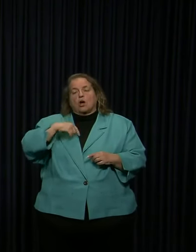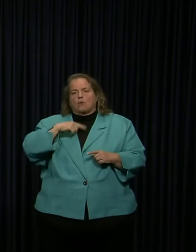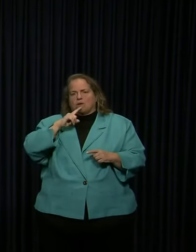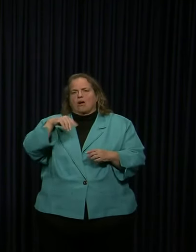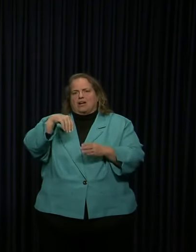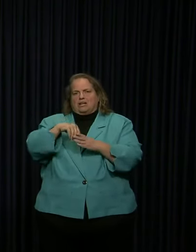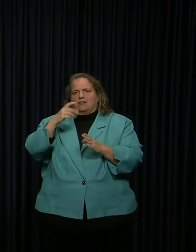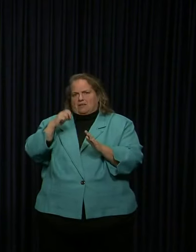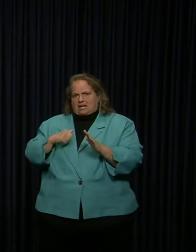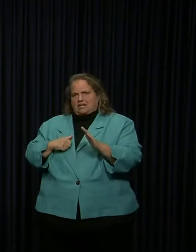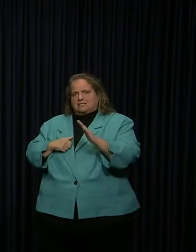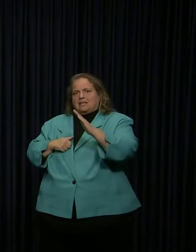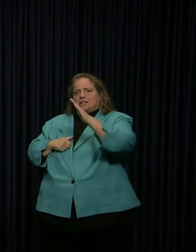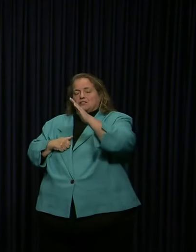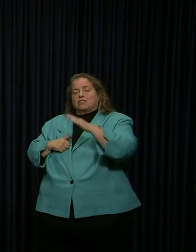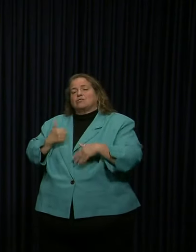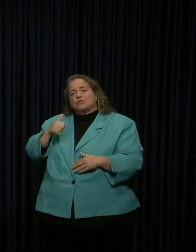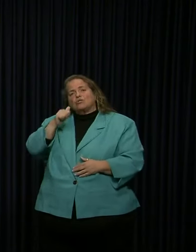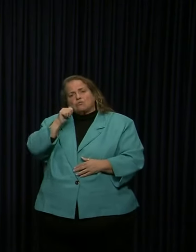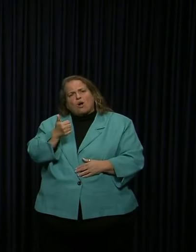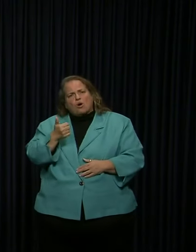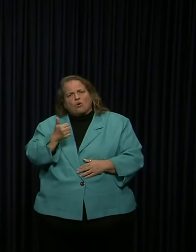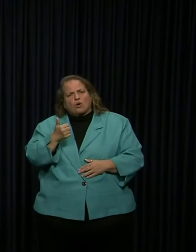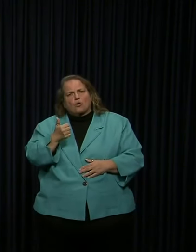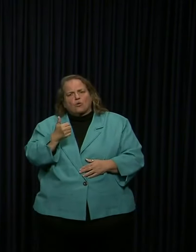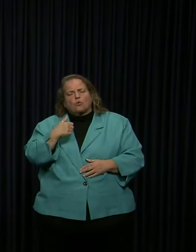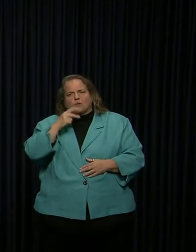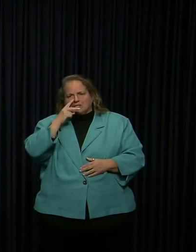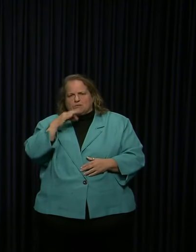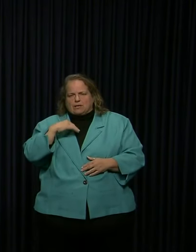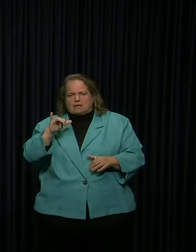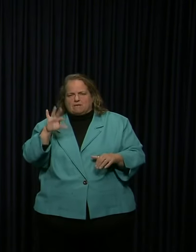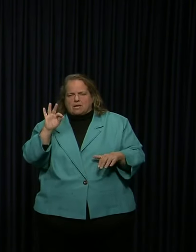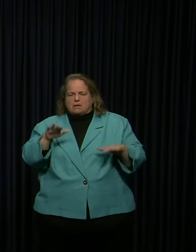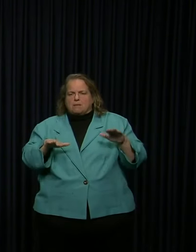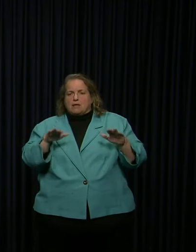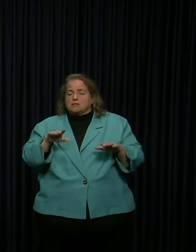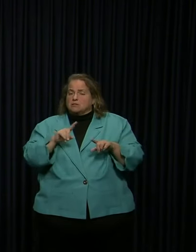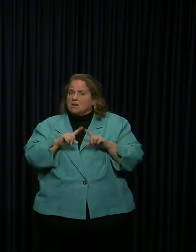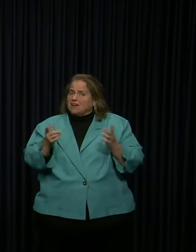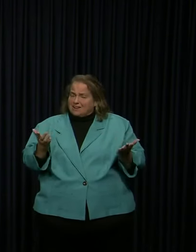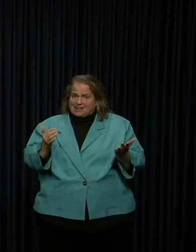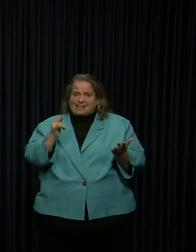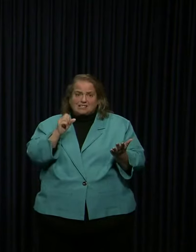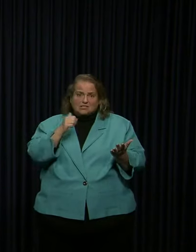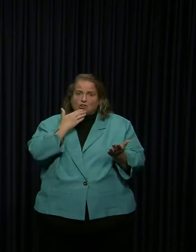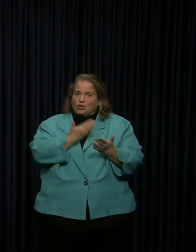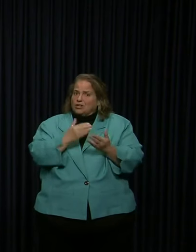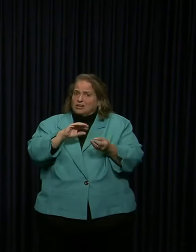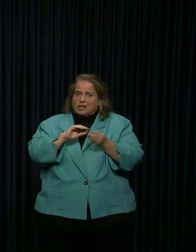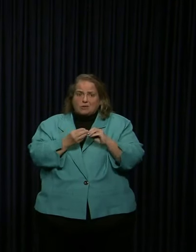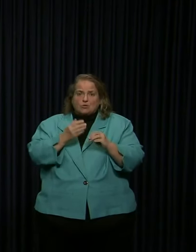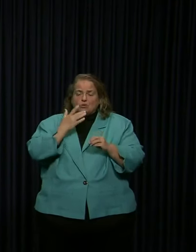ARE CONCERNED ABOUT. SO WE WILL LIKELY HAVE AN UPDATE TO THAT BUT IT WILL BE BECAUSE